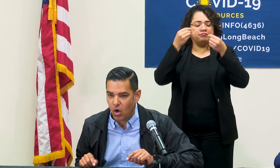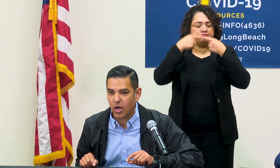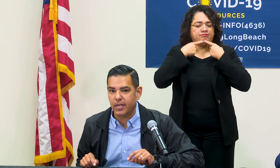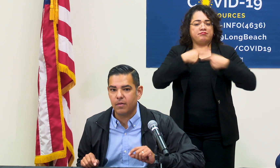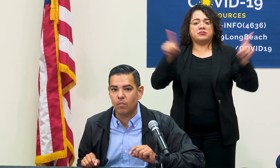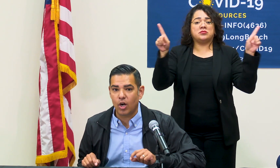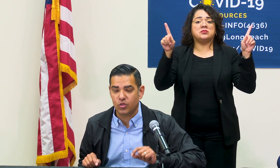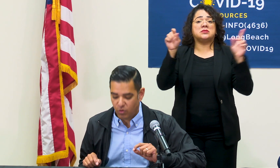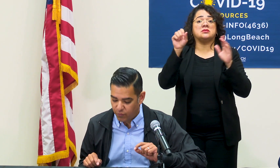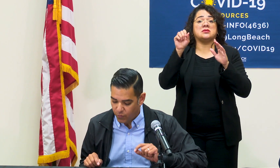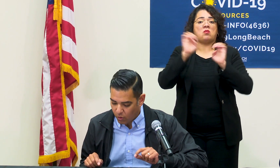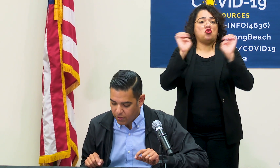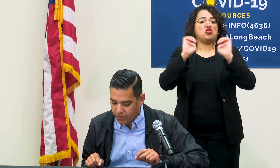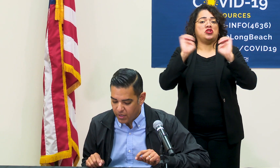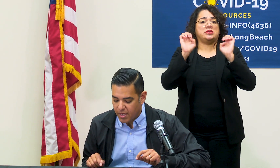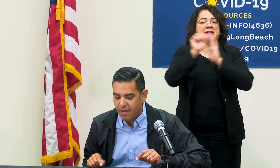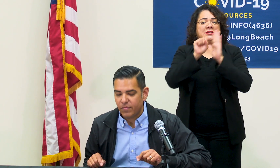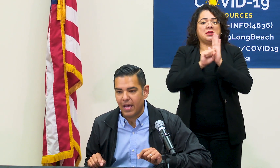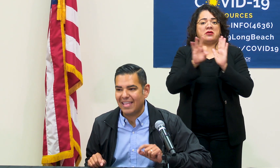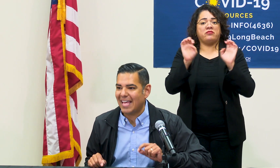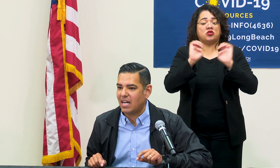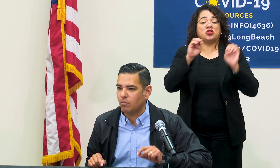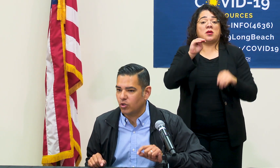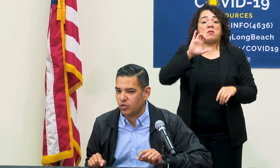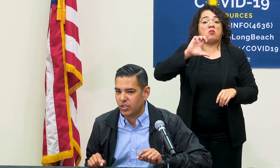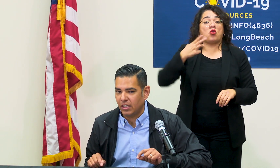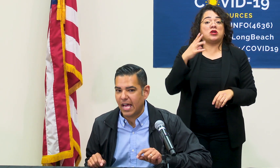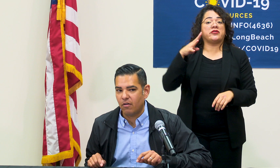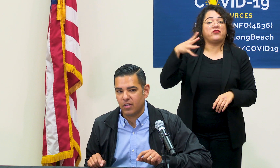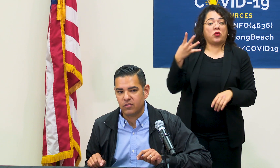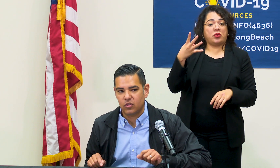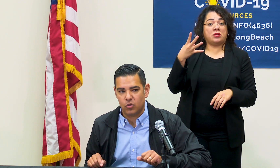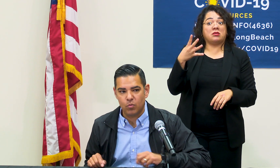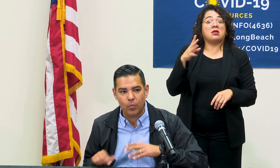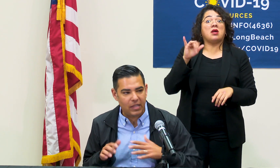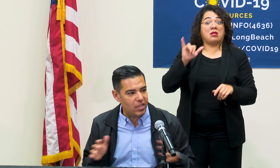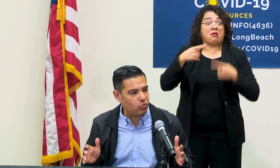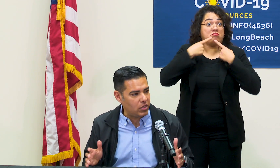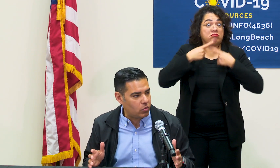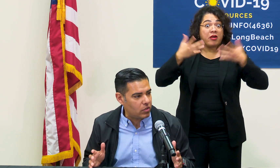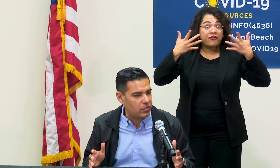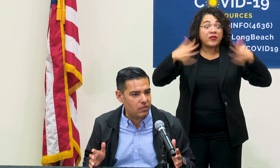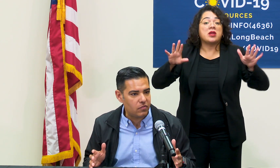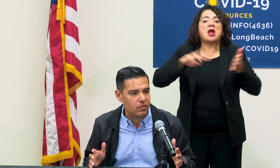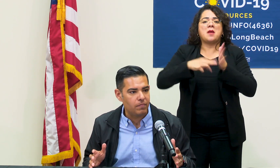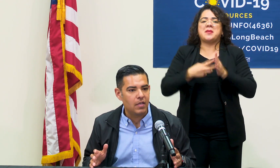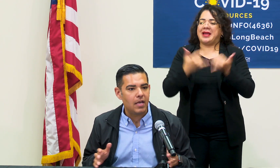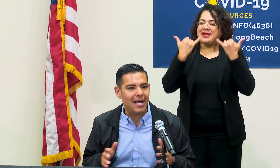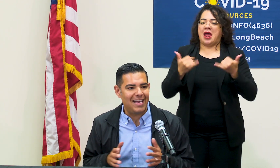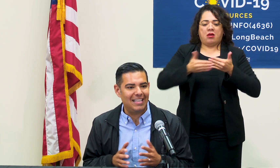March the fourth and that emergency allowed us to mobilize resources it